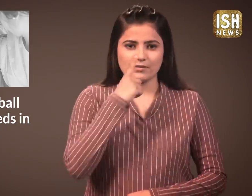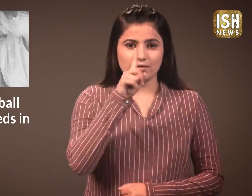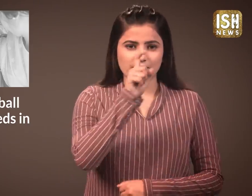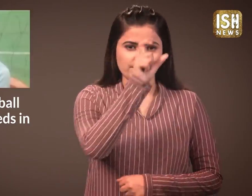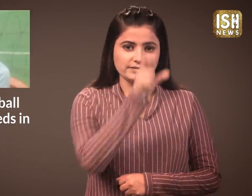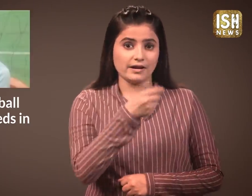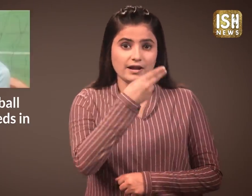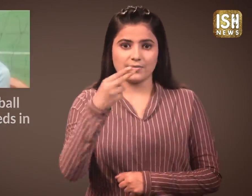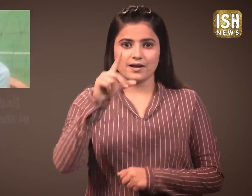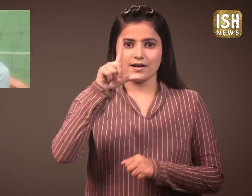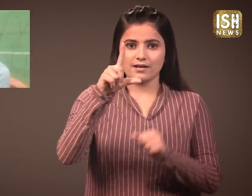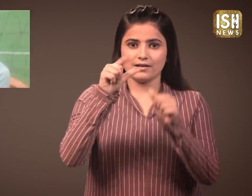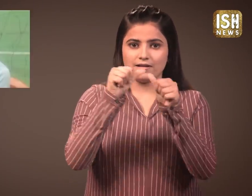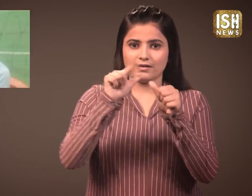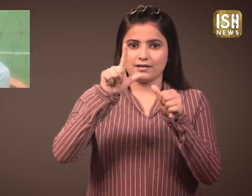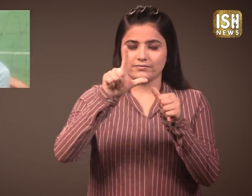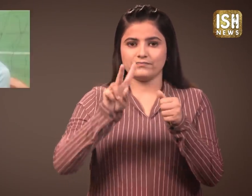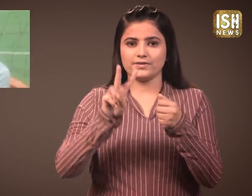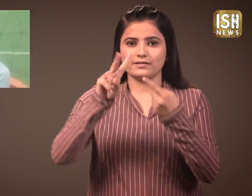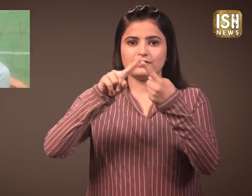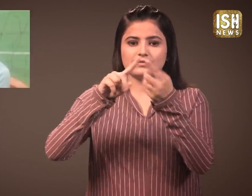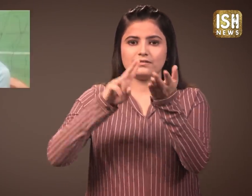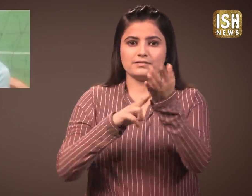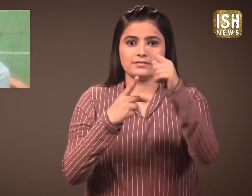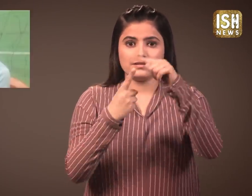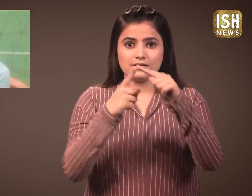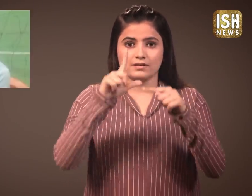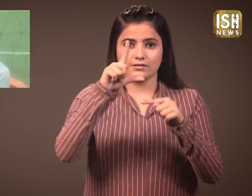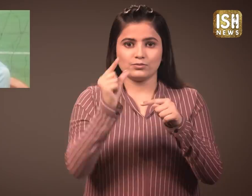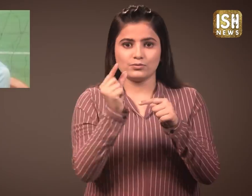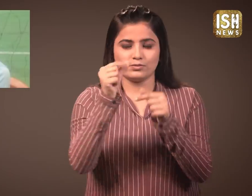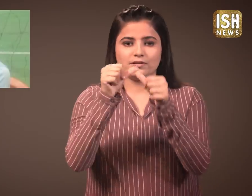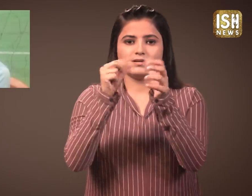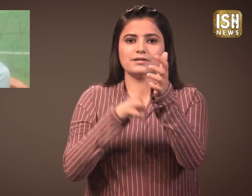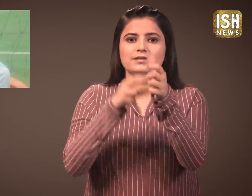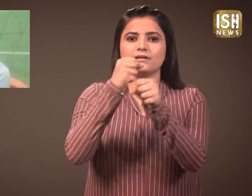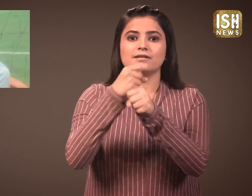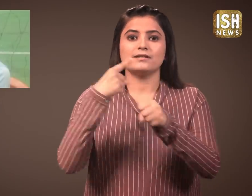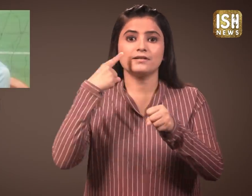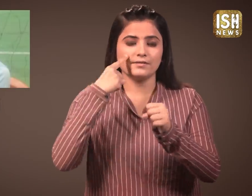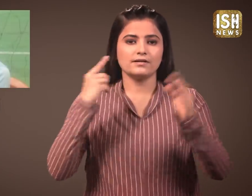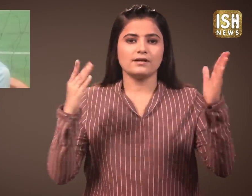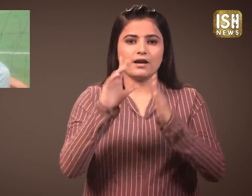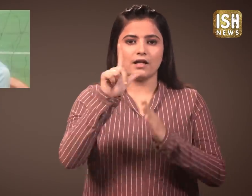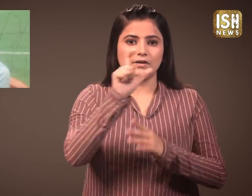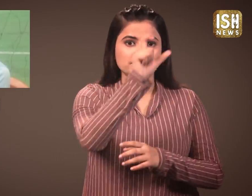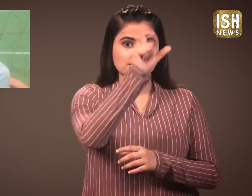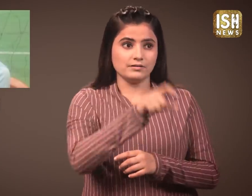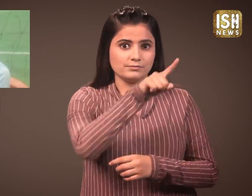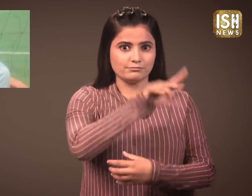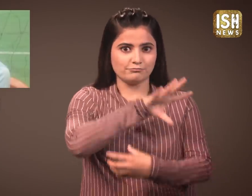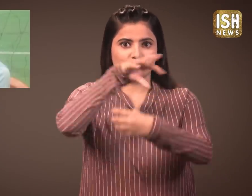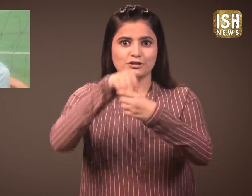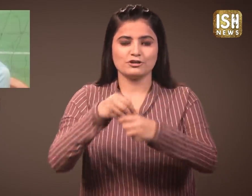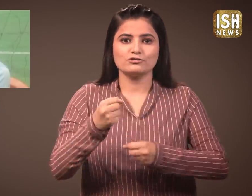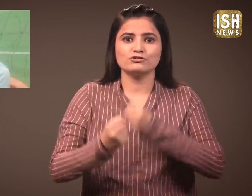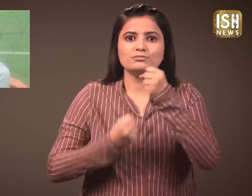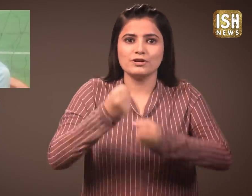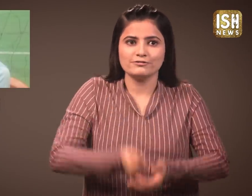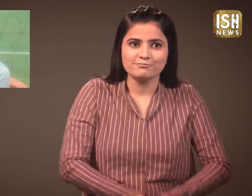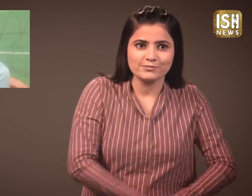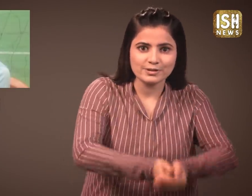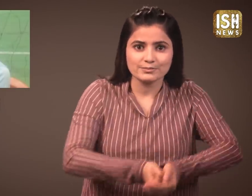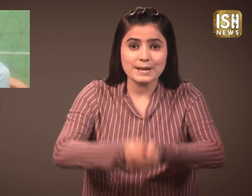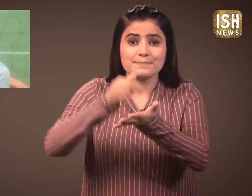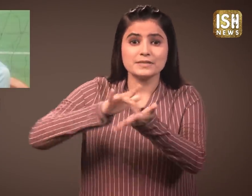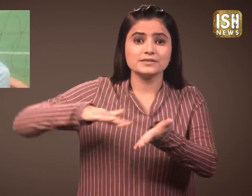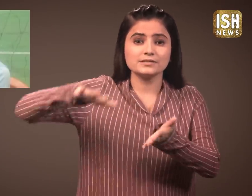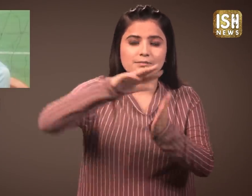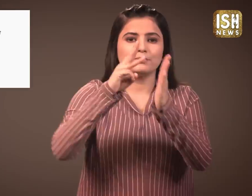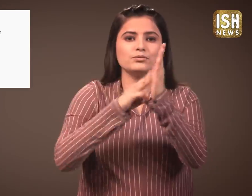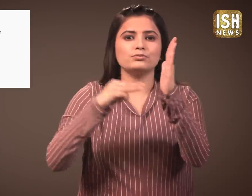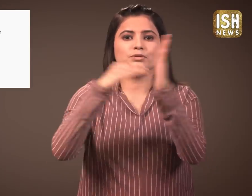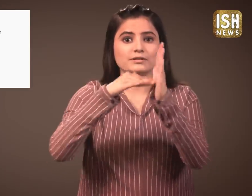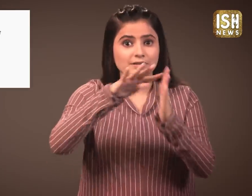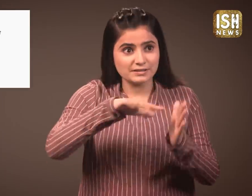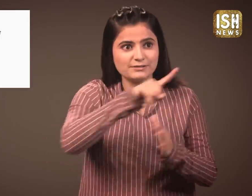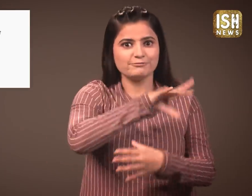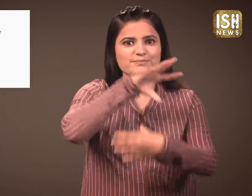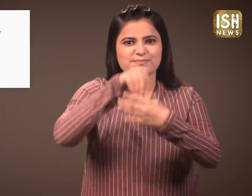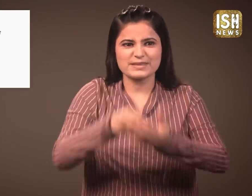Lalventluangi is a volleyball player and from Mizoram.